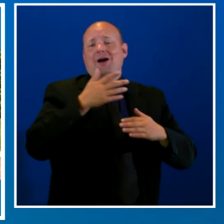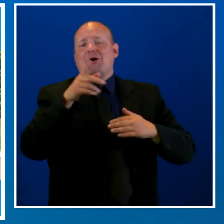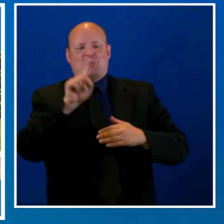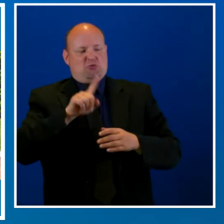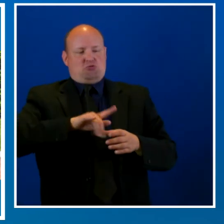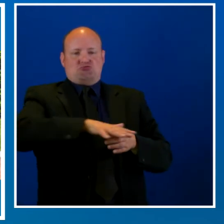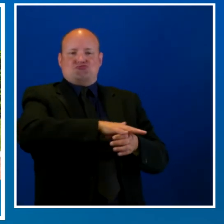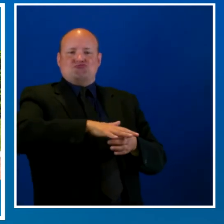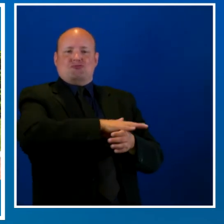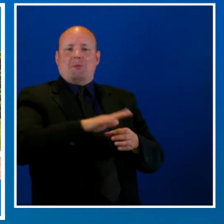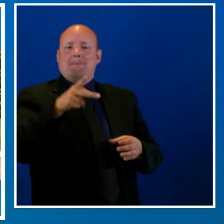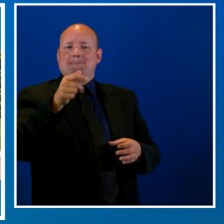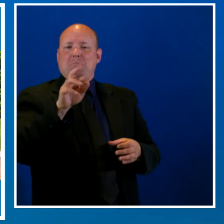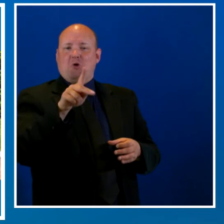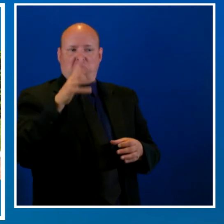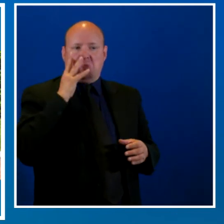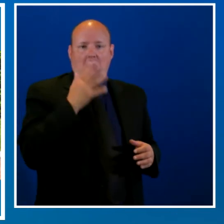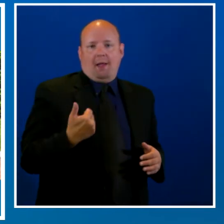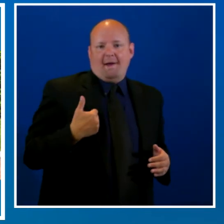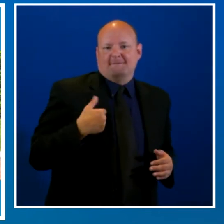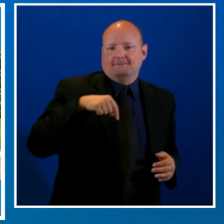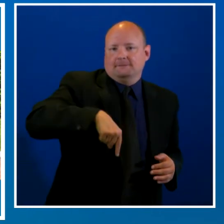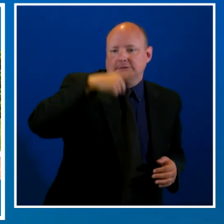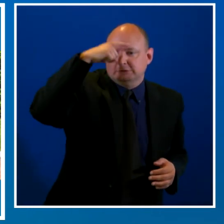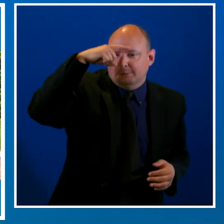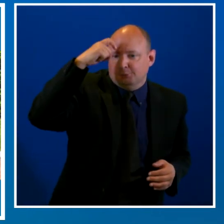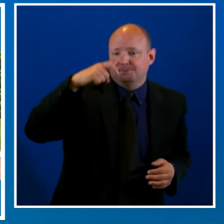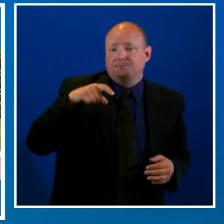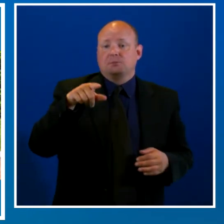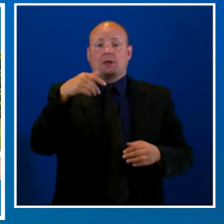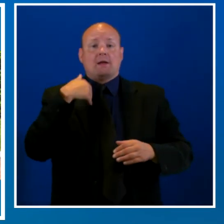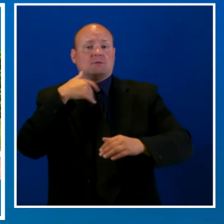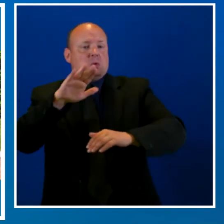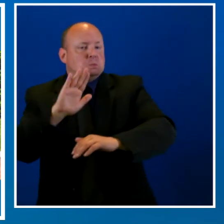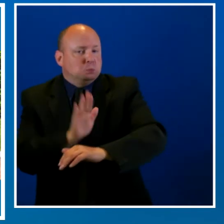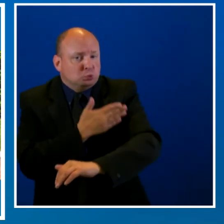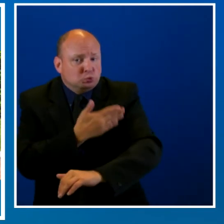Party in the Parks, events will offer music, games and crafts